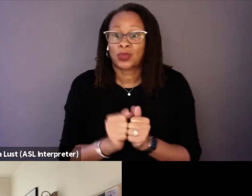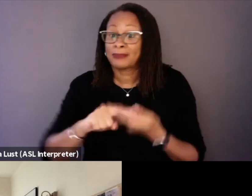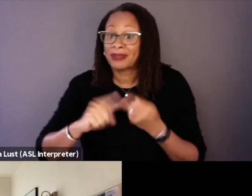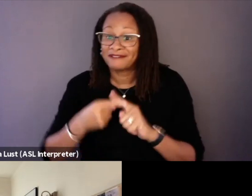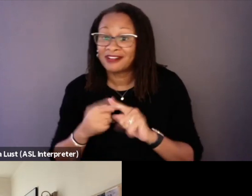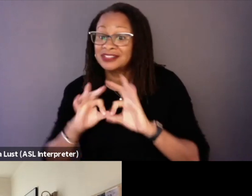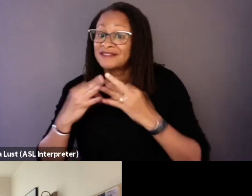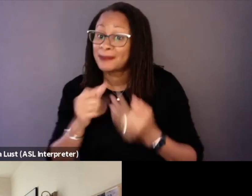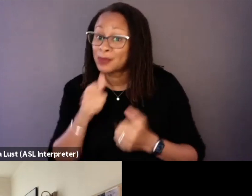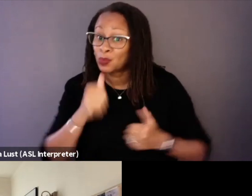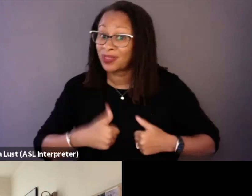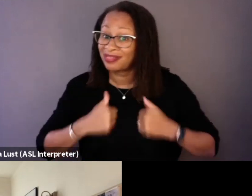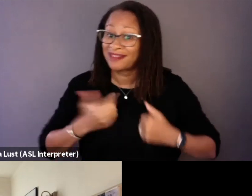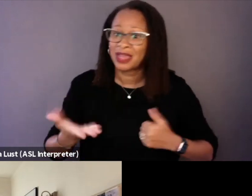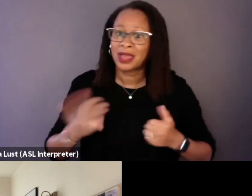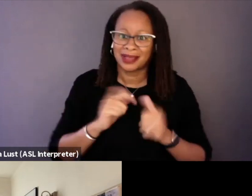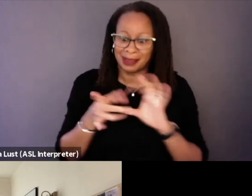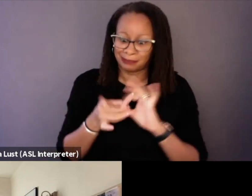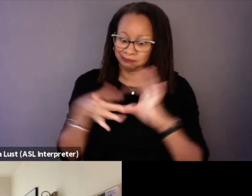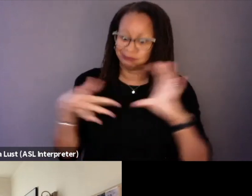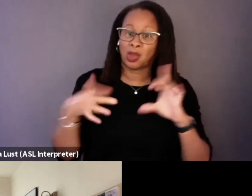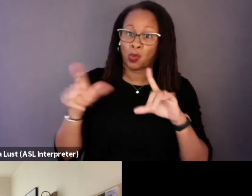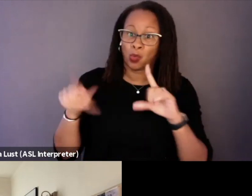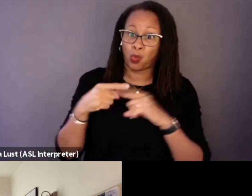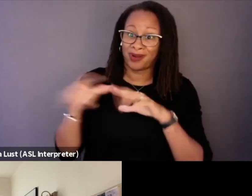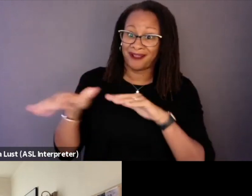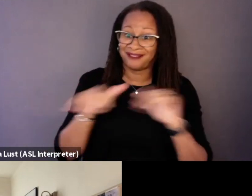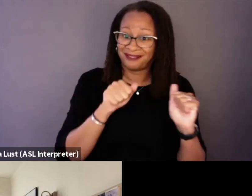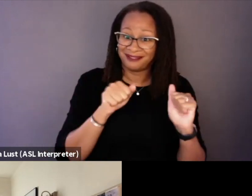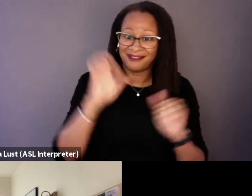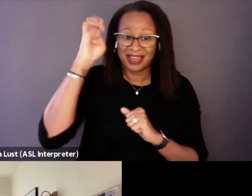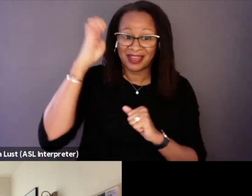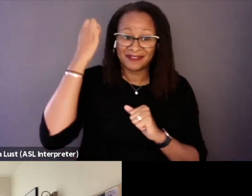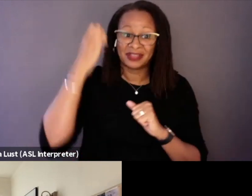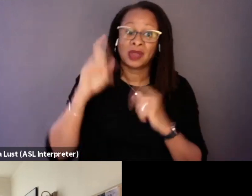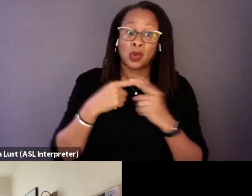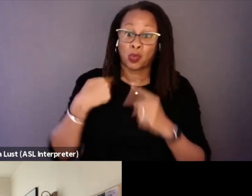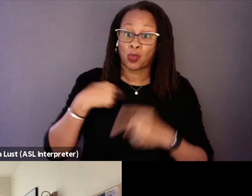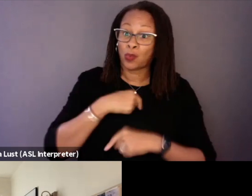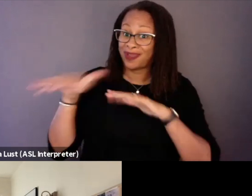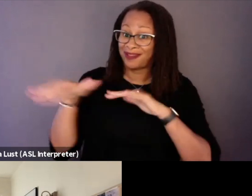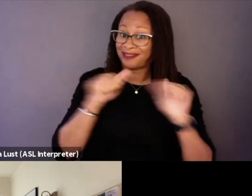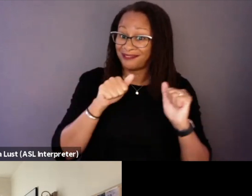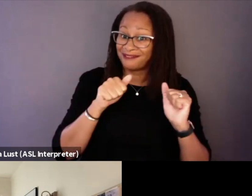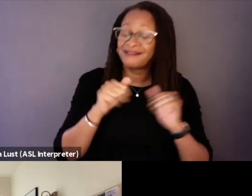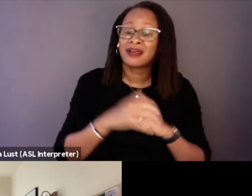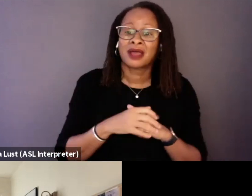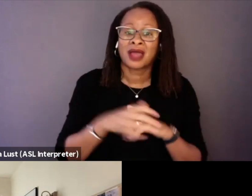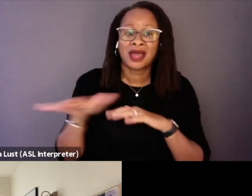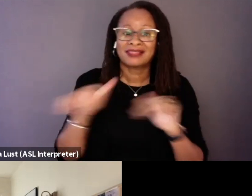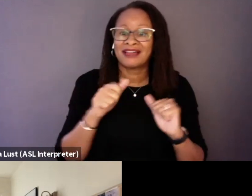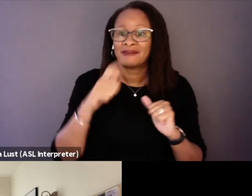that I completely disconnected with for a long time, because when we left, we left because of political turmoil